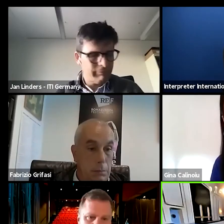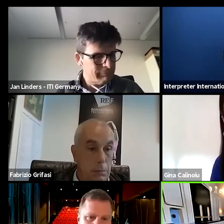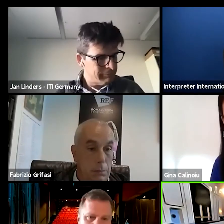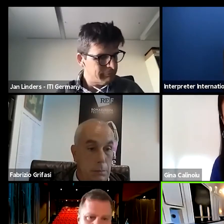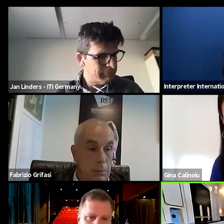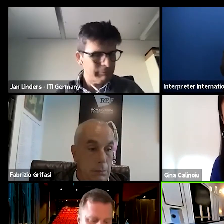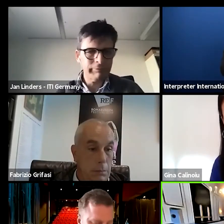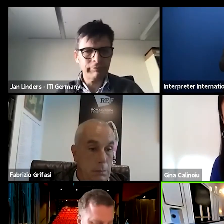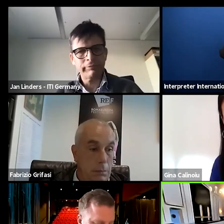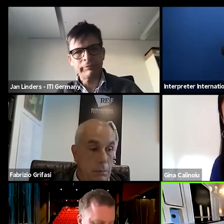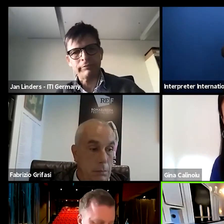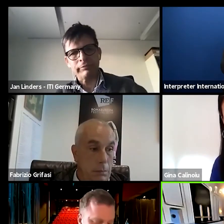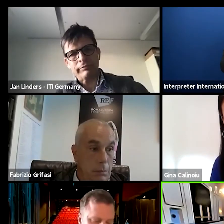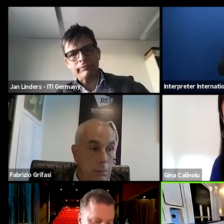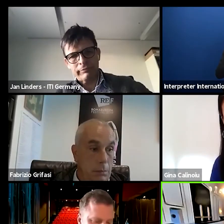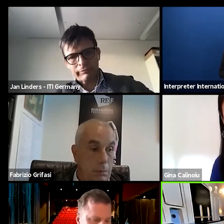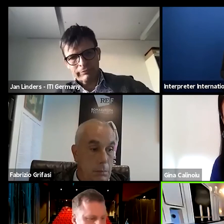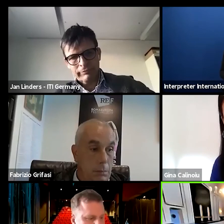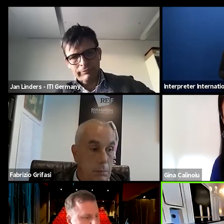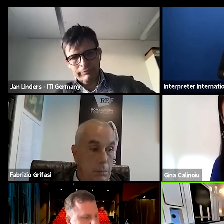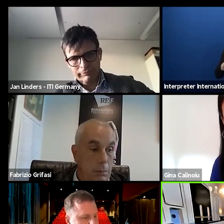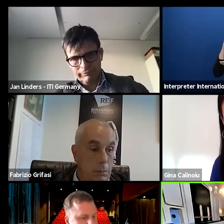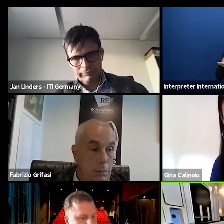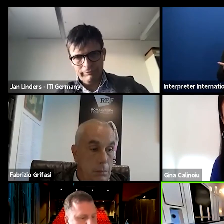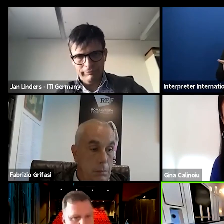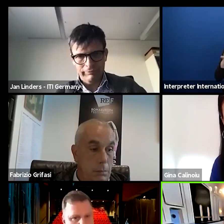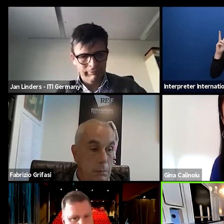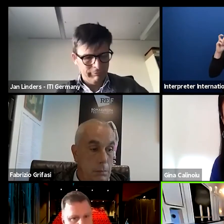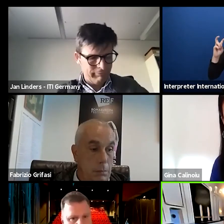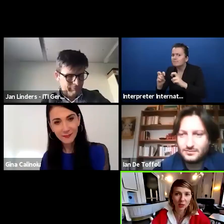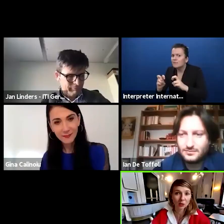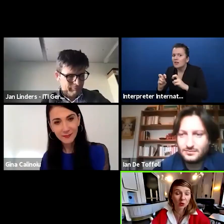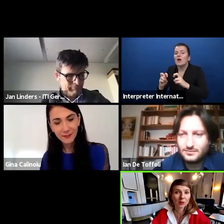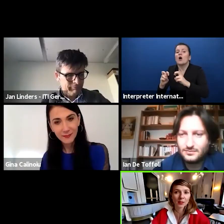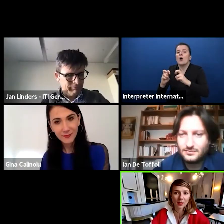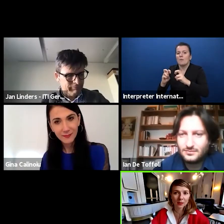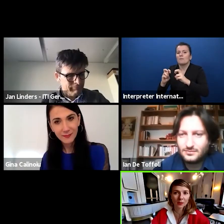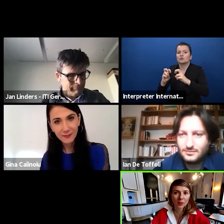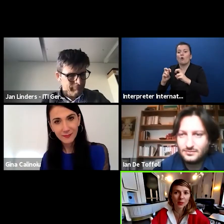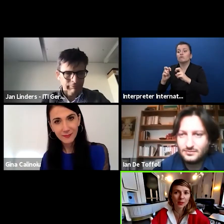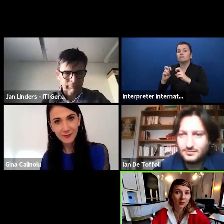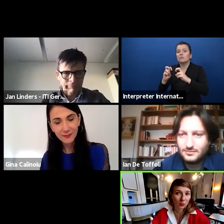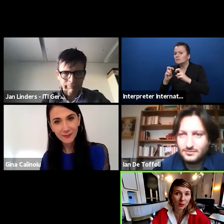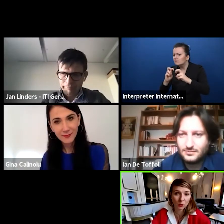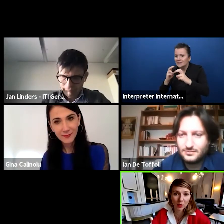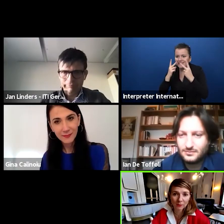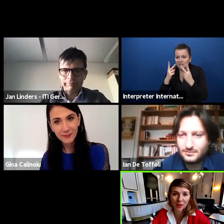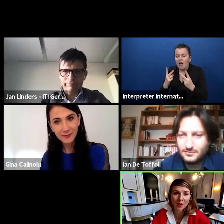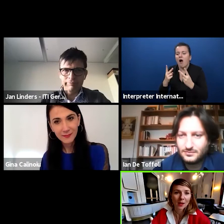and implementations of the above, of the just mentioned recommendations should start in 2021